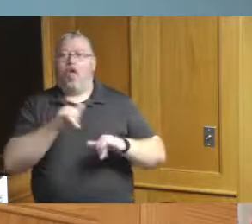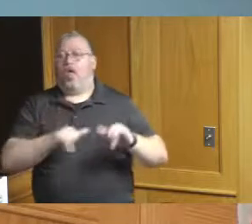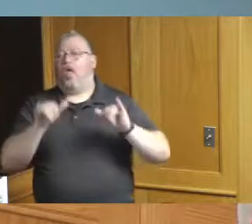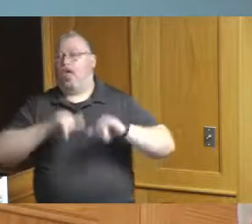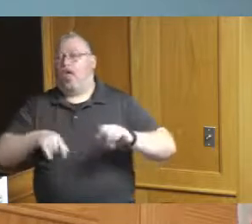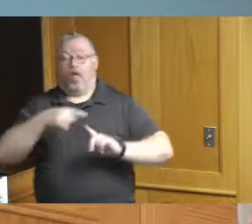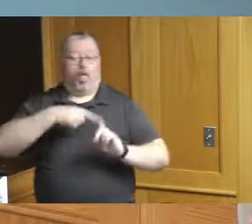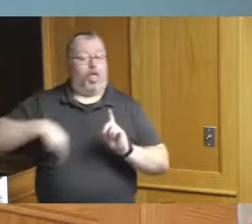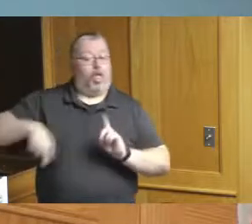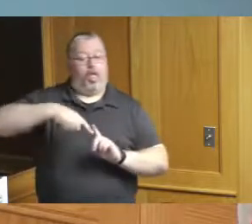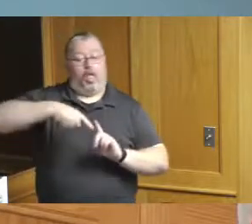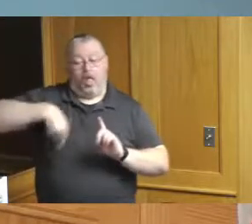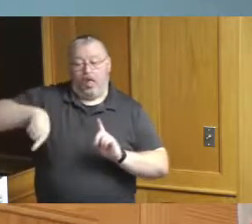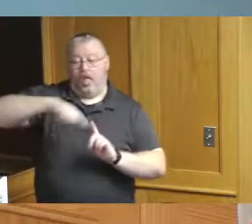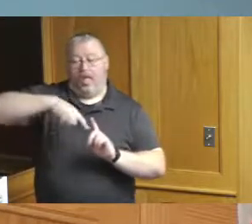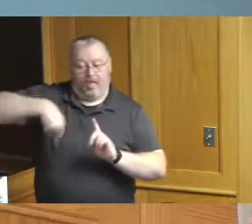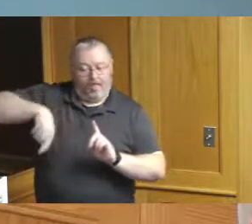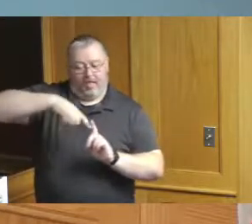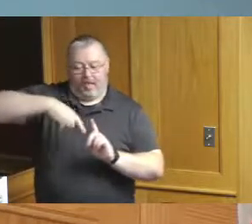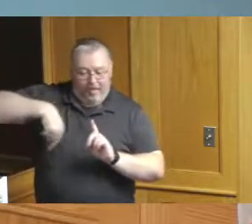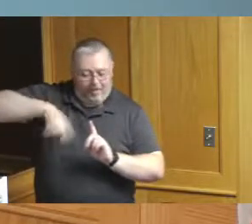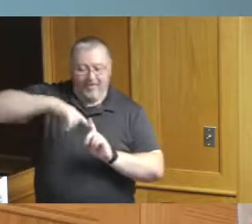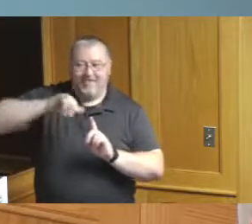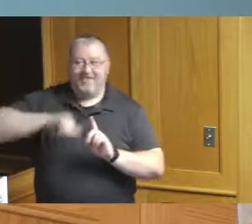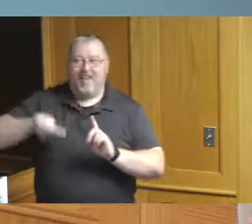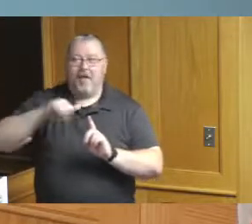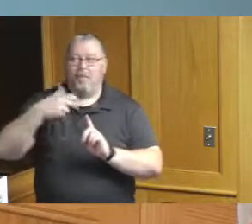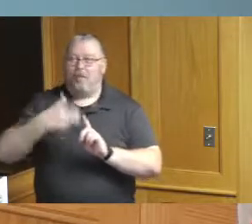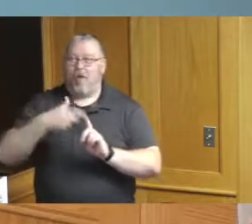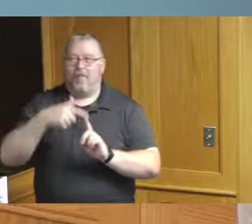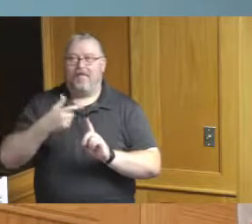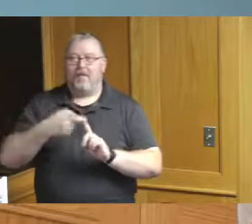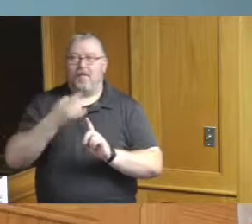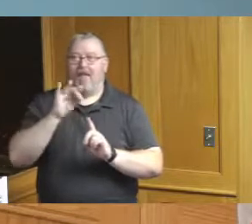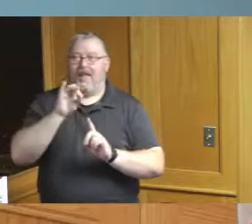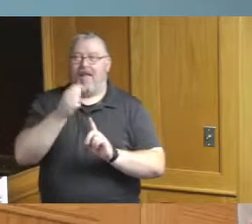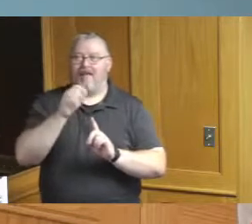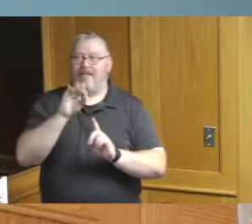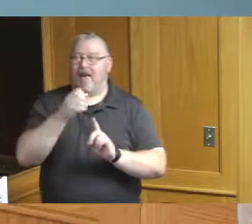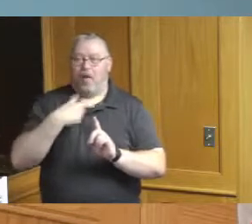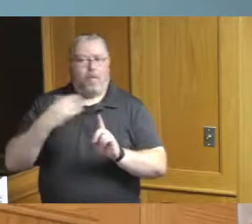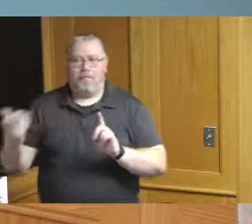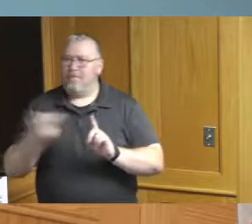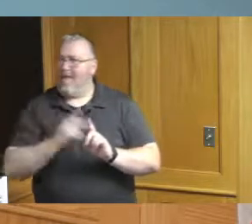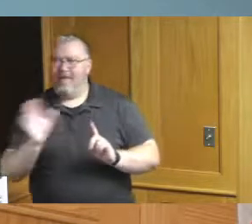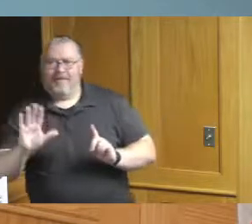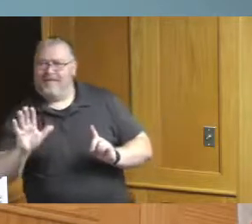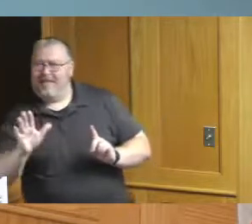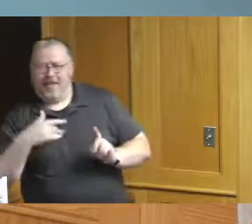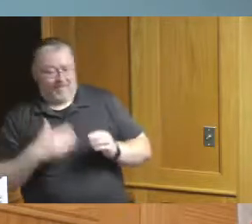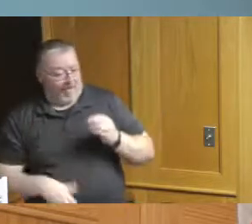same problem that you know we had in the 80s and the 90s and they started having extra service so